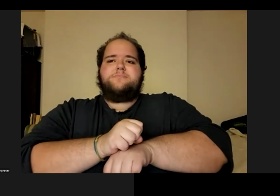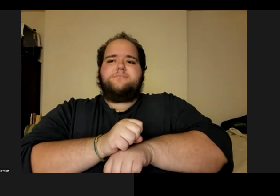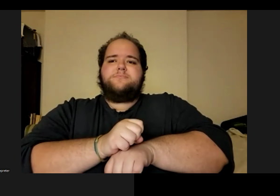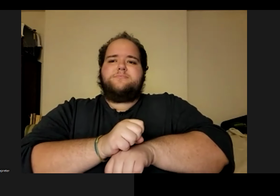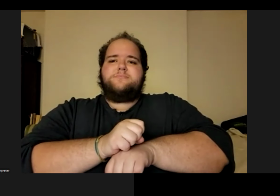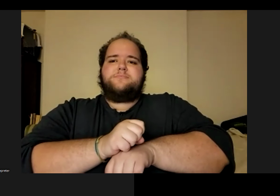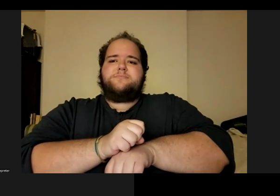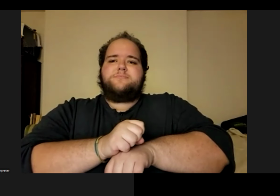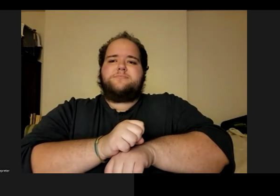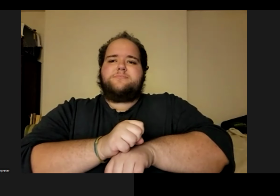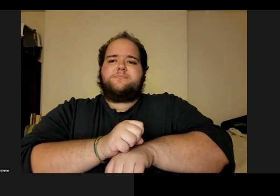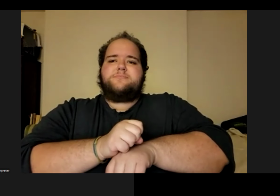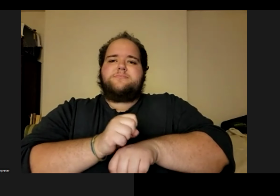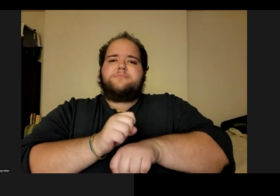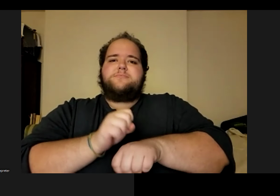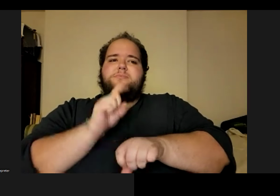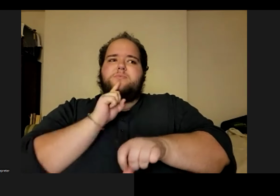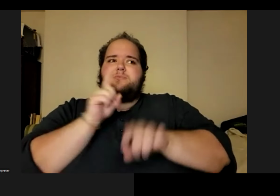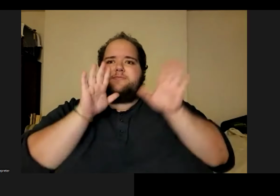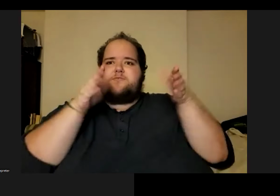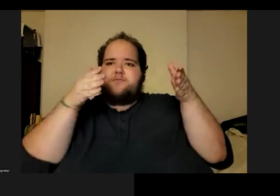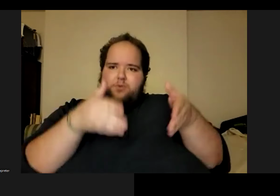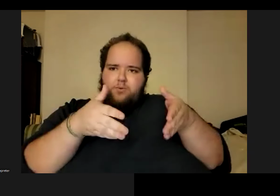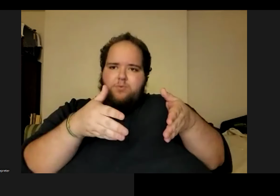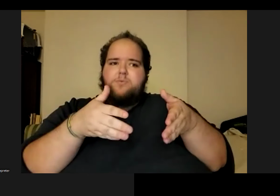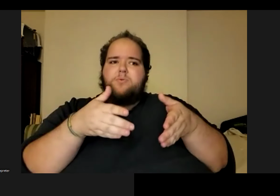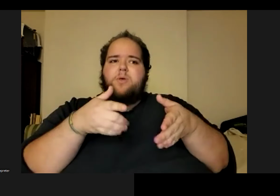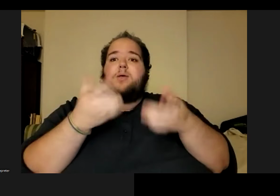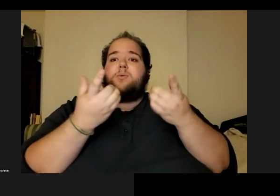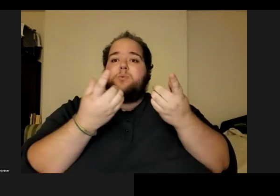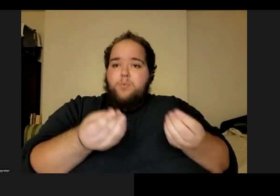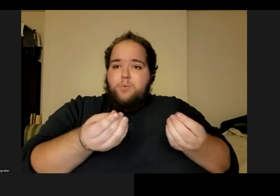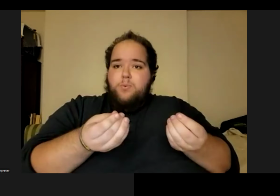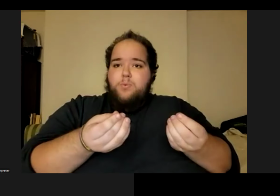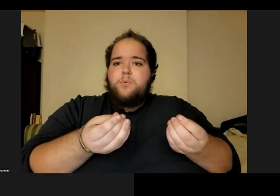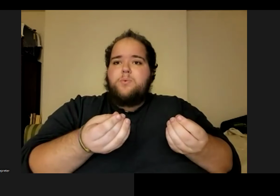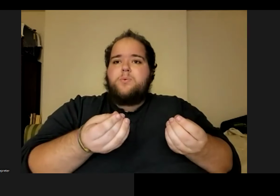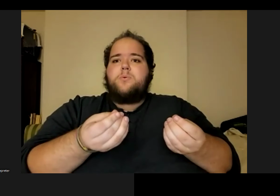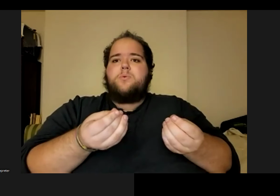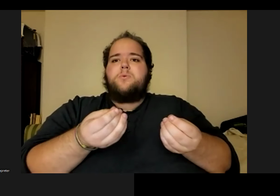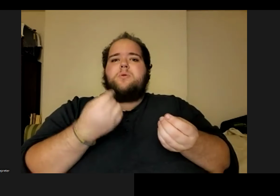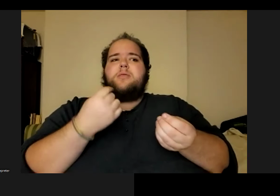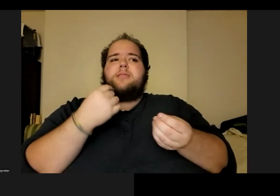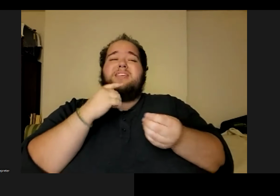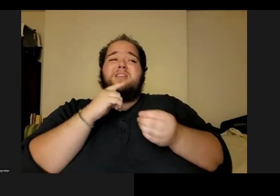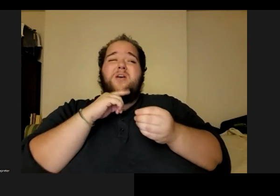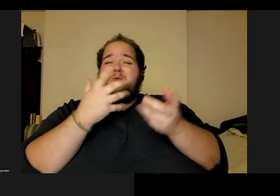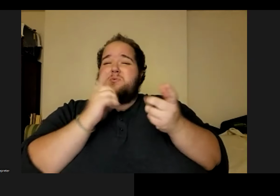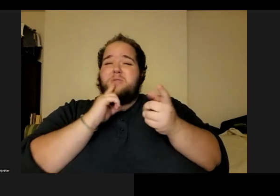It talks about your work, what you do. It's not really a place for resume. It's more talking about